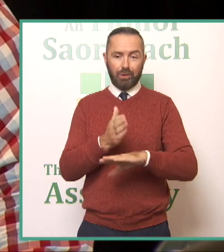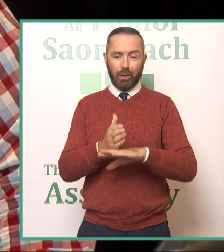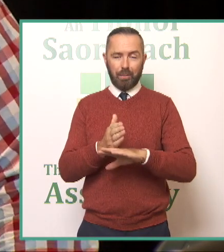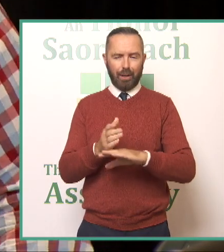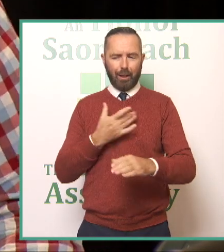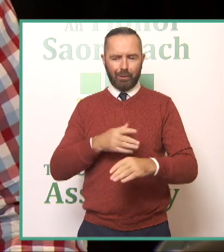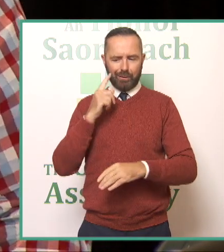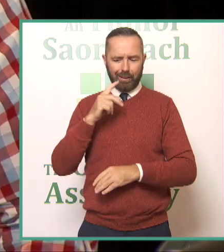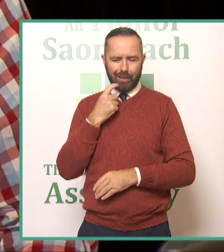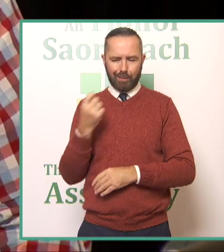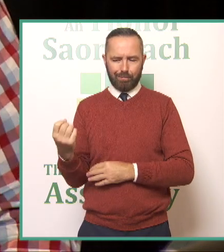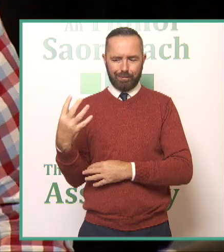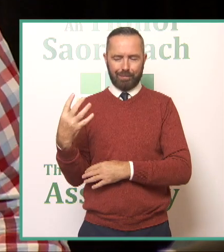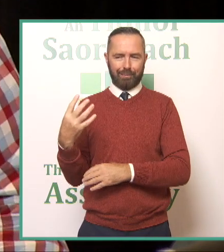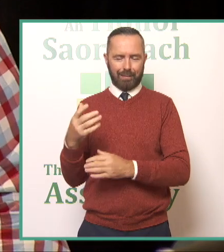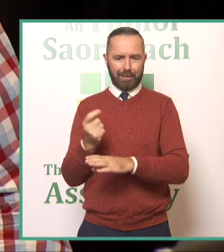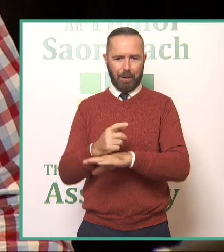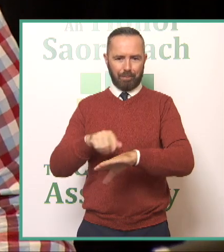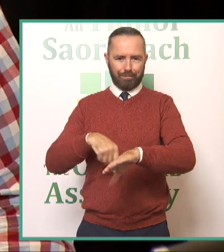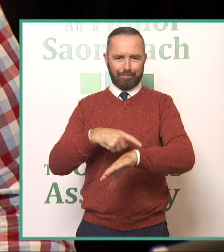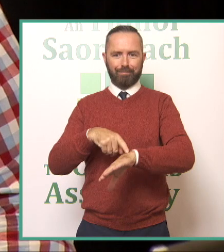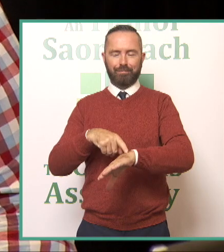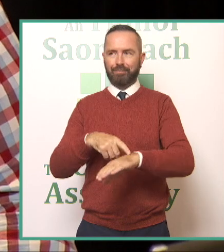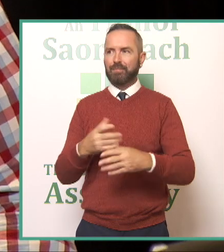come come on Covert, and we